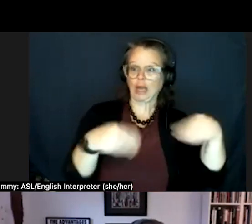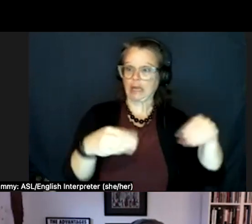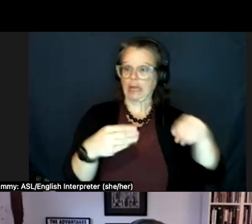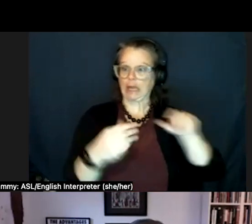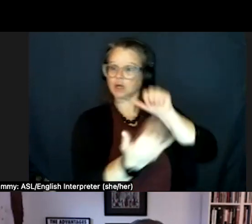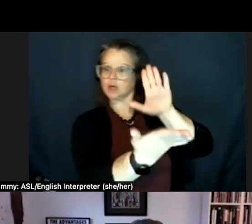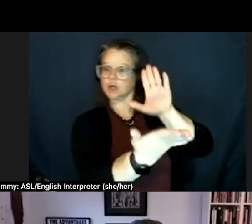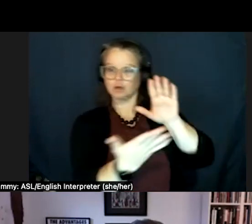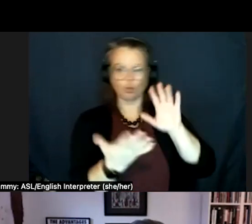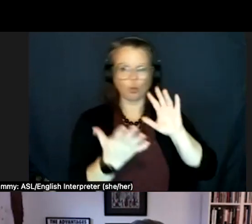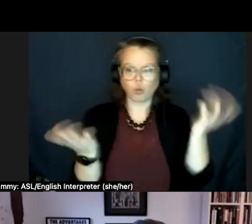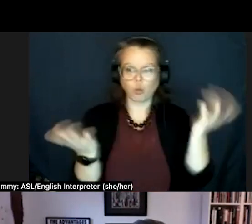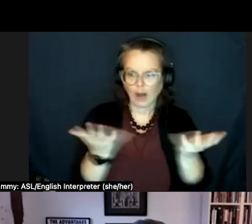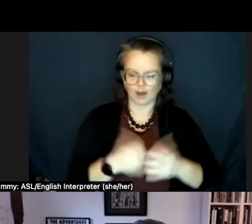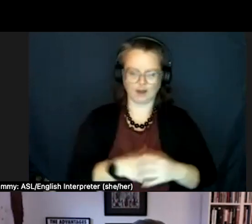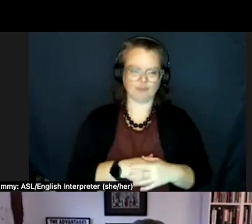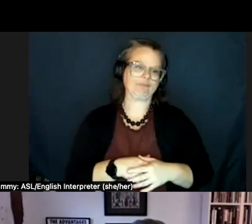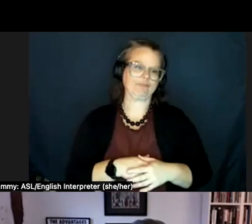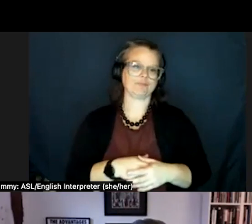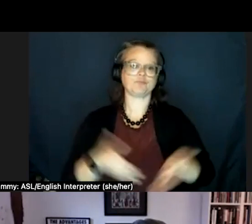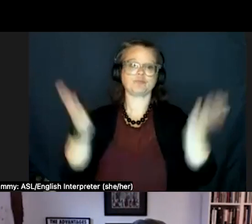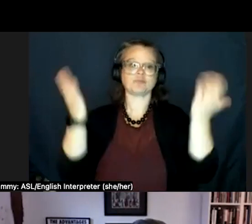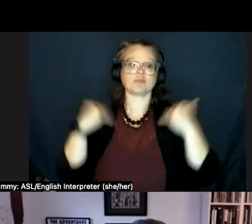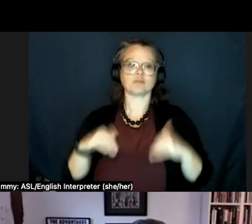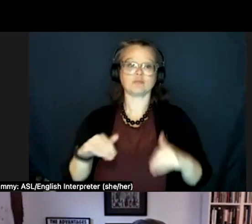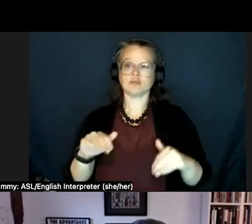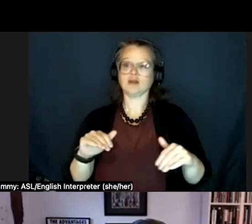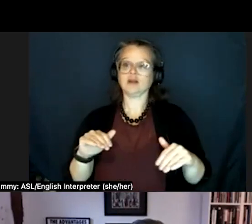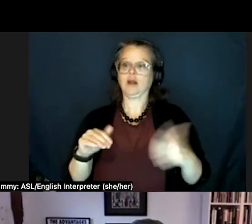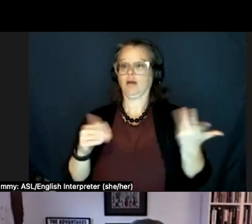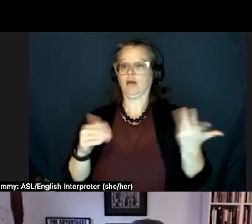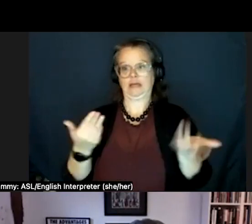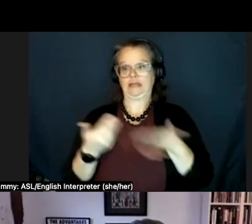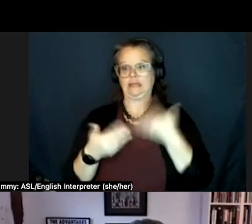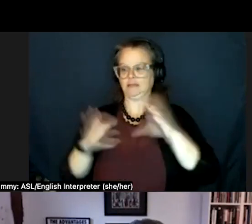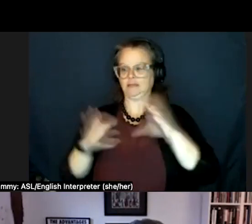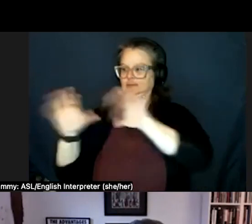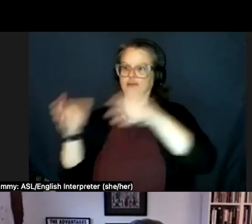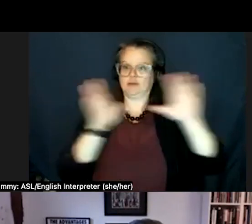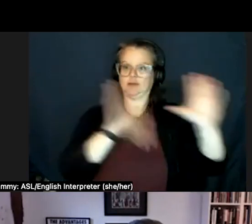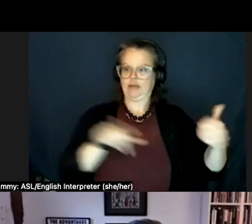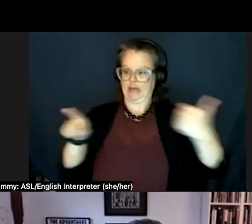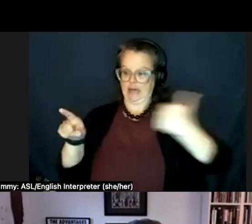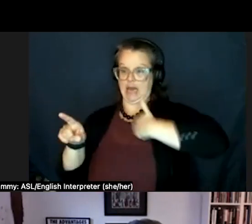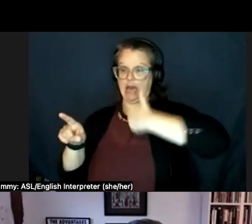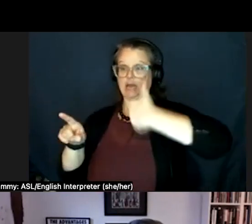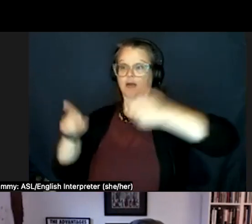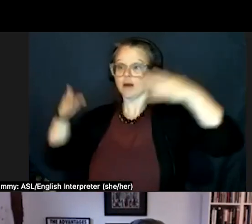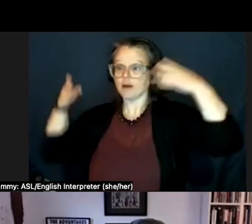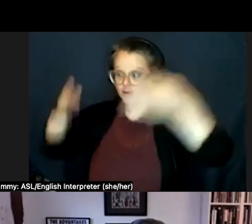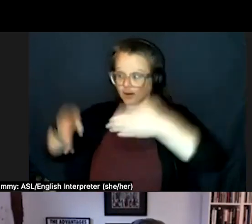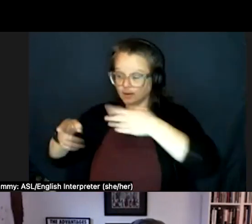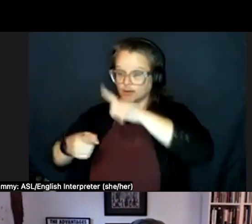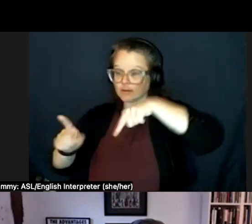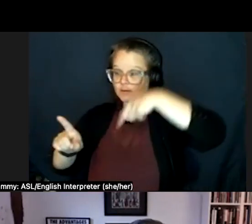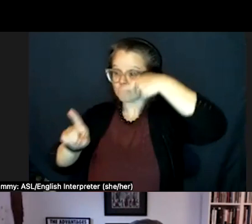retailers in Canada and how they responded to an in-person event or various pitches. I've already